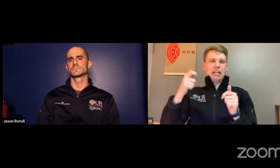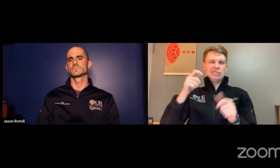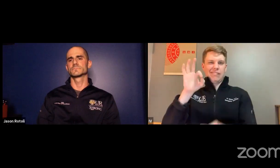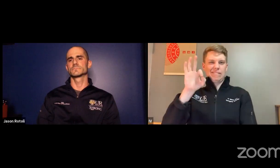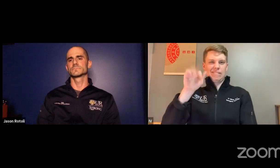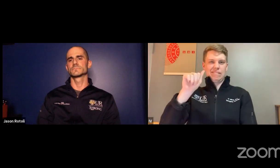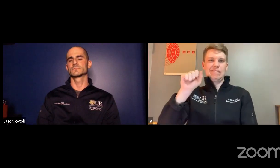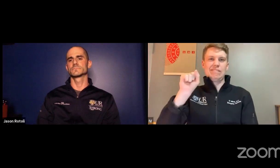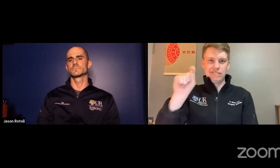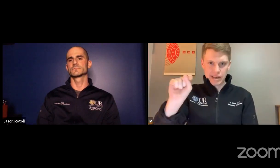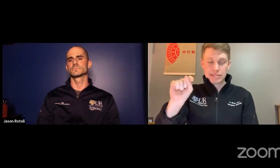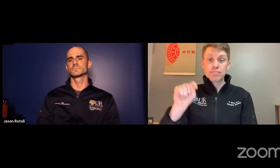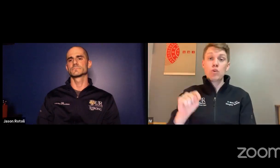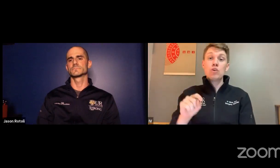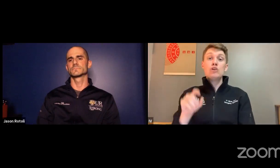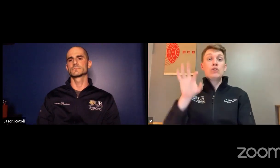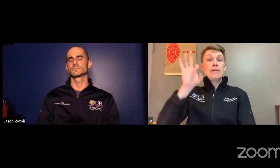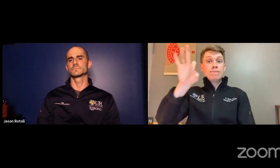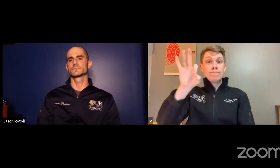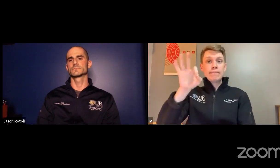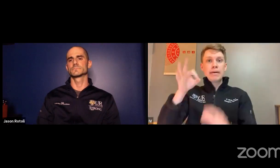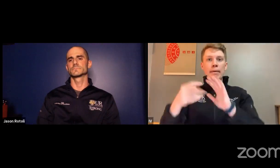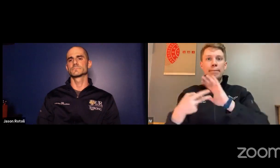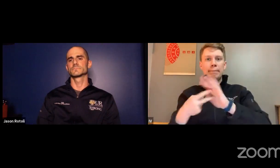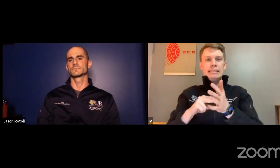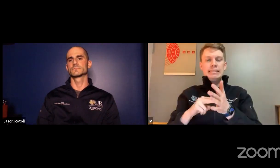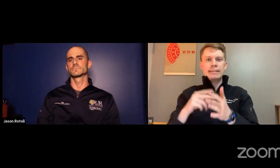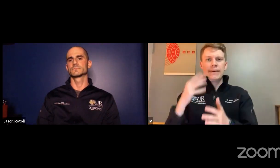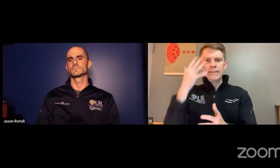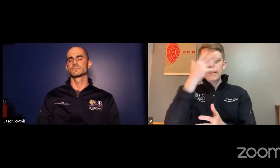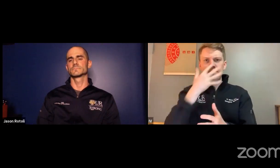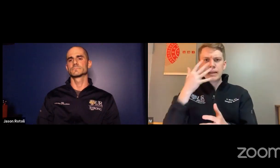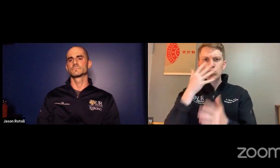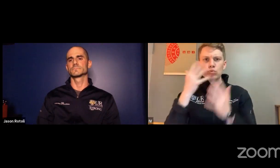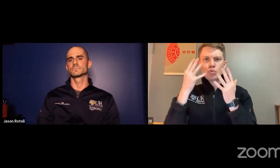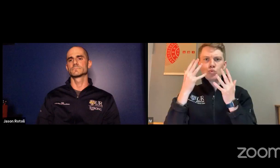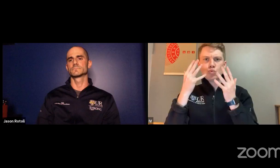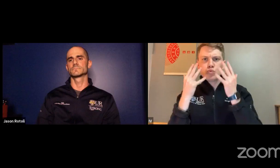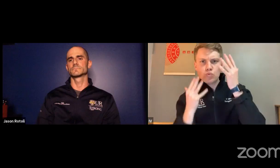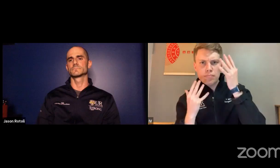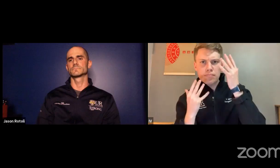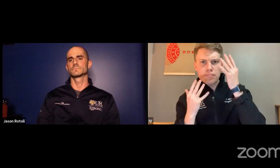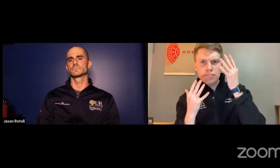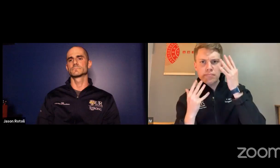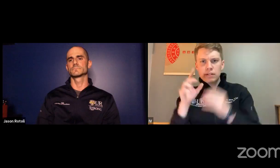flowing through and that causes what's called an eschemic stroke, meaning there's not